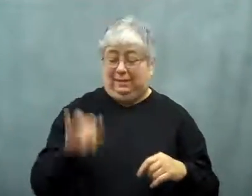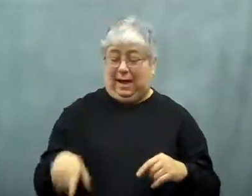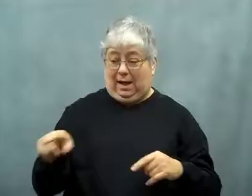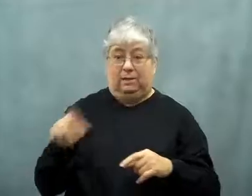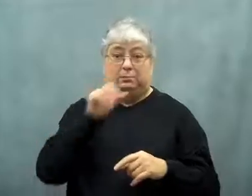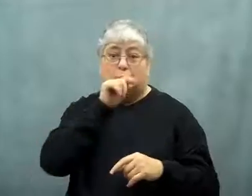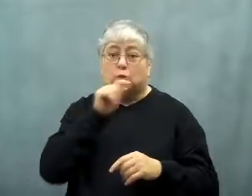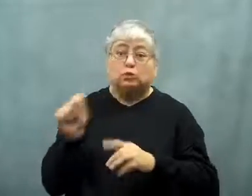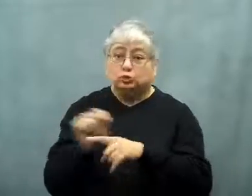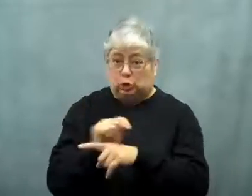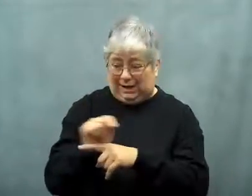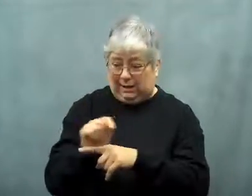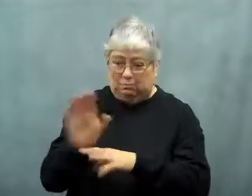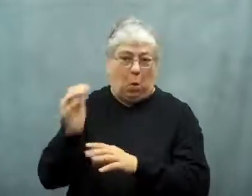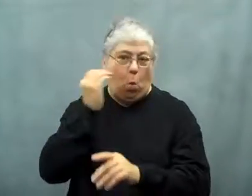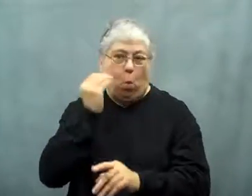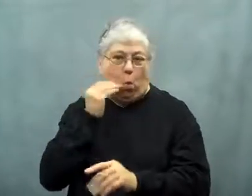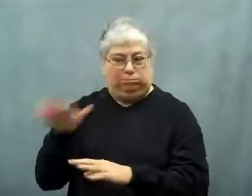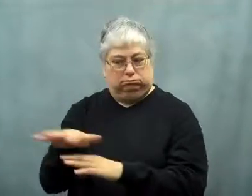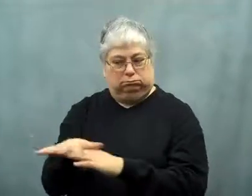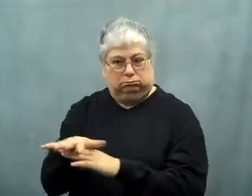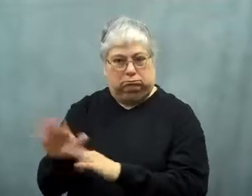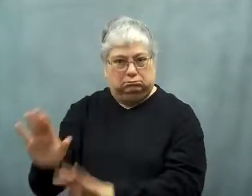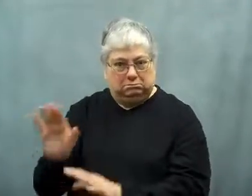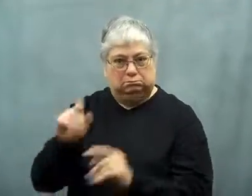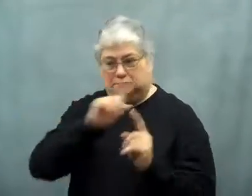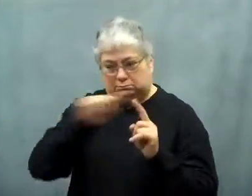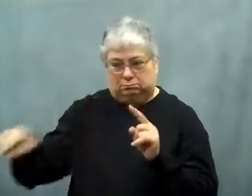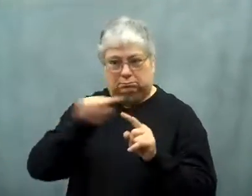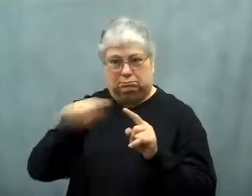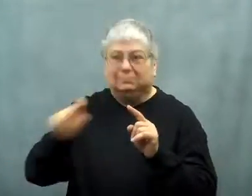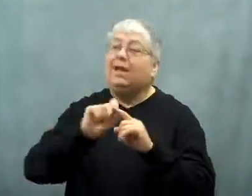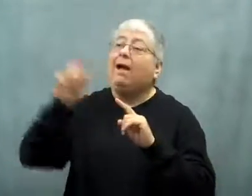The birds are taught that a certain area is their home.